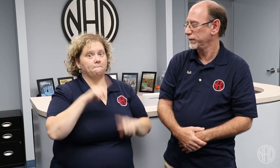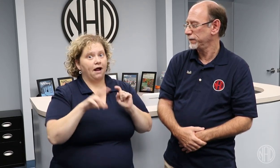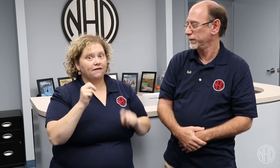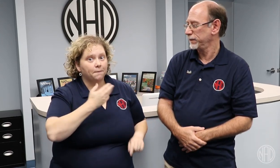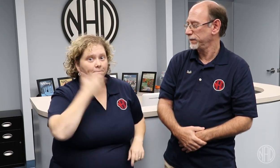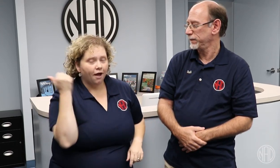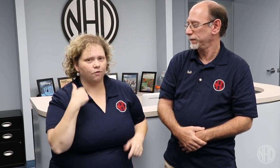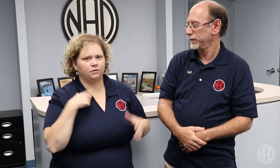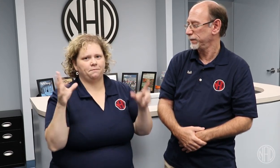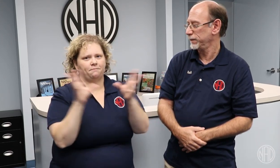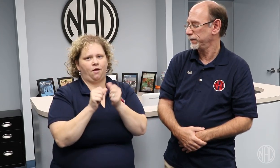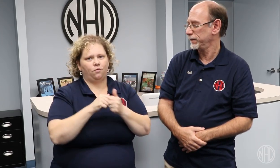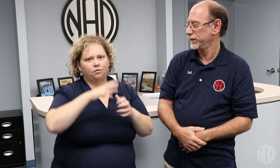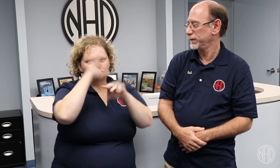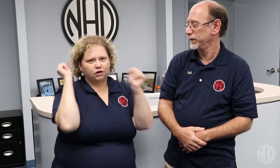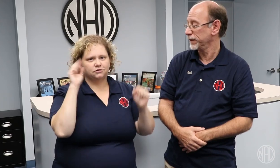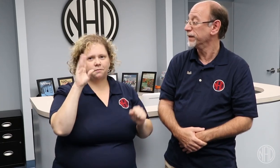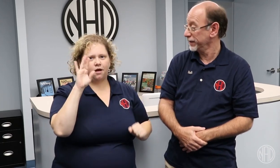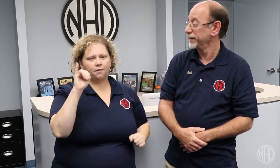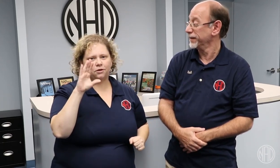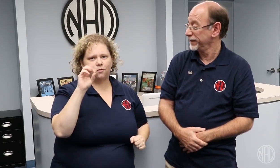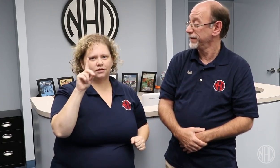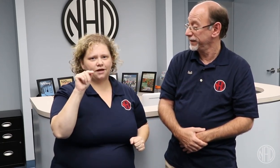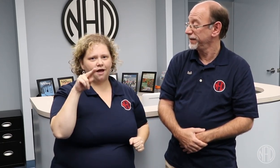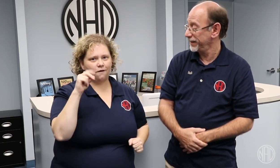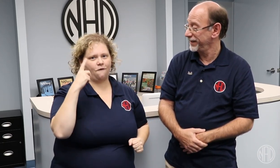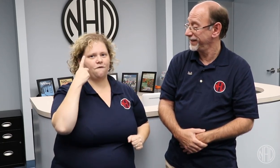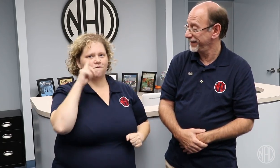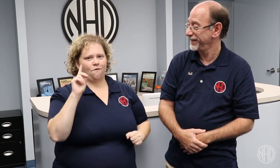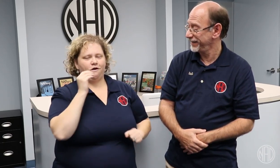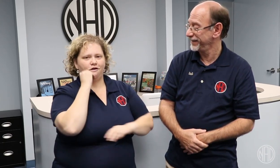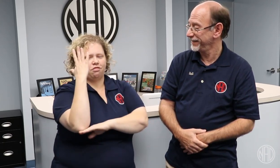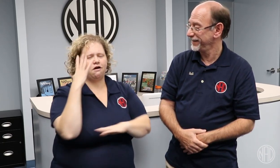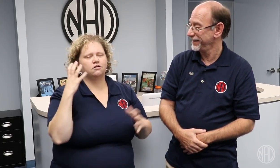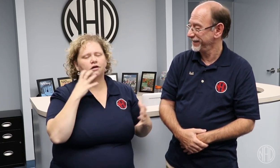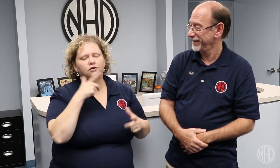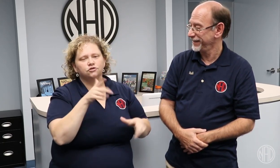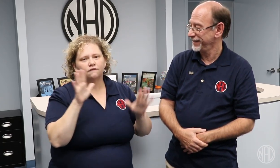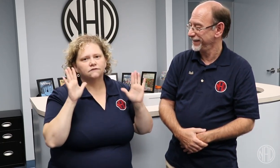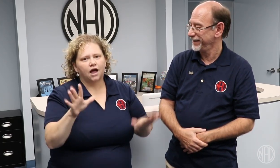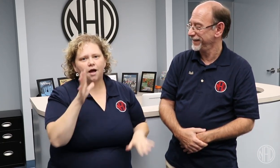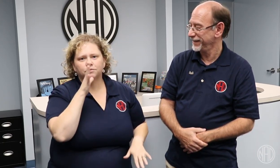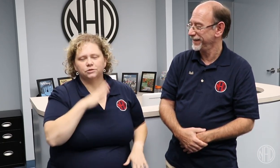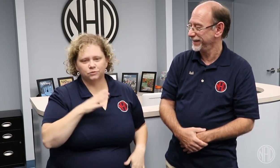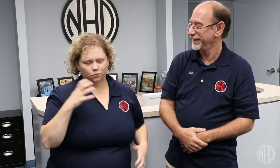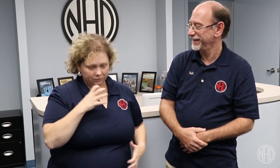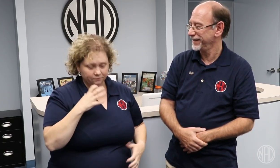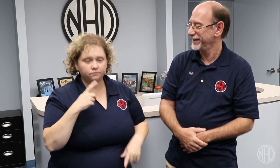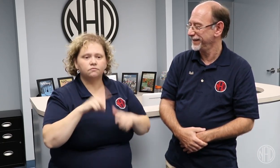Afterwards, we had lunch with Gallaudet University President Bobbi Cordano, she is a phenomenal woman.